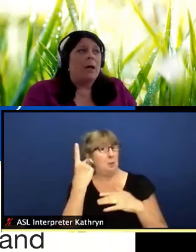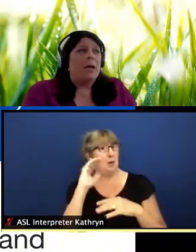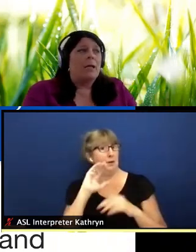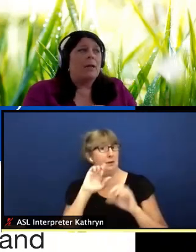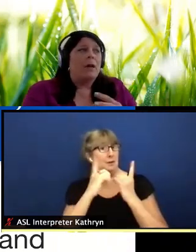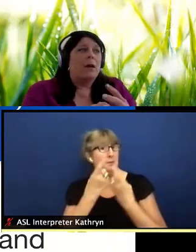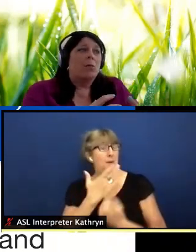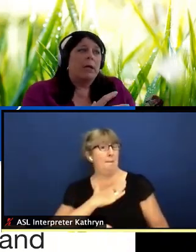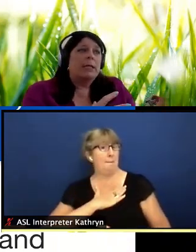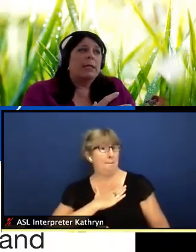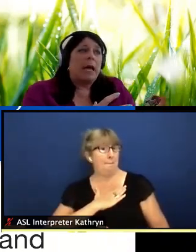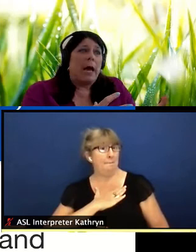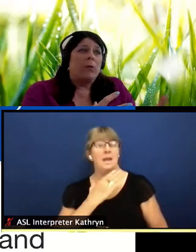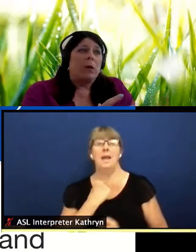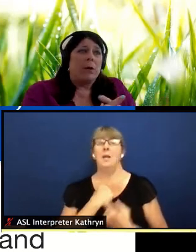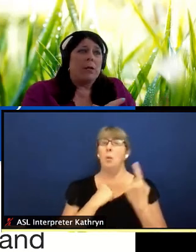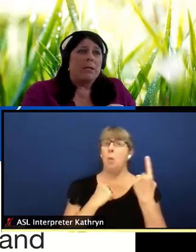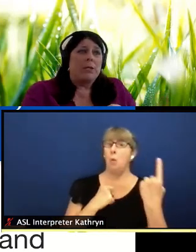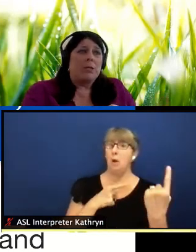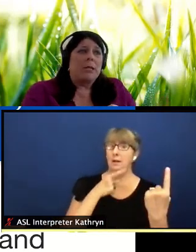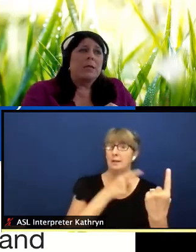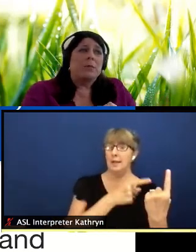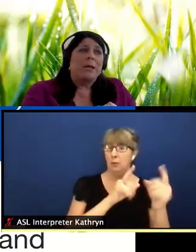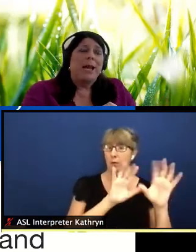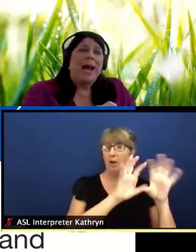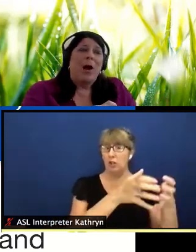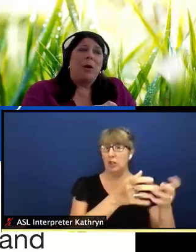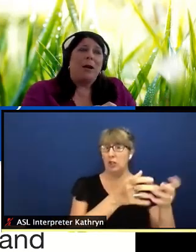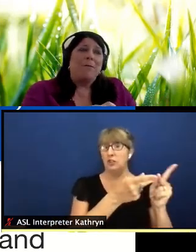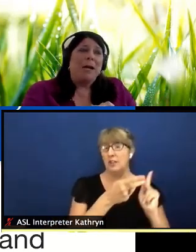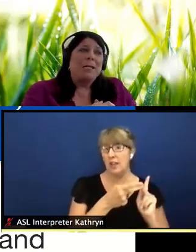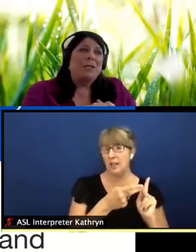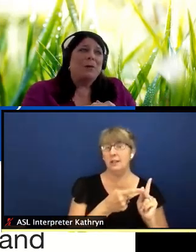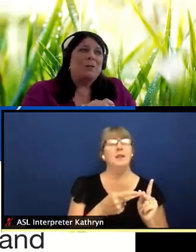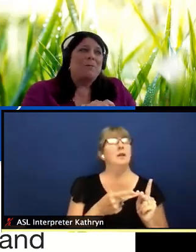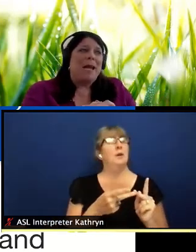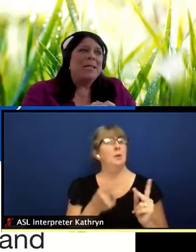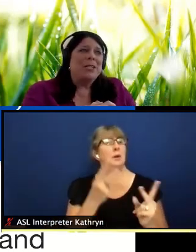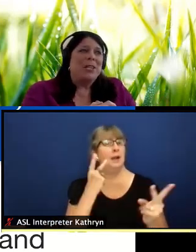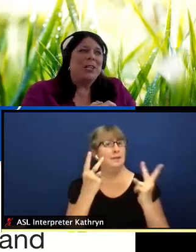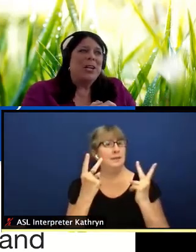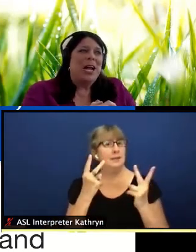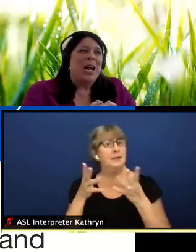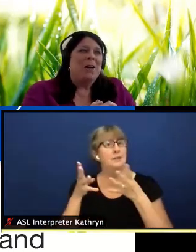and one is at one of our cluster sites but what I find is the remainder of